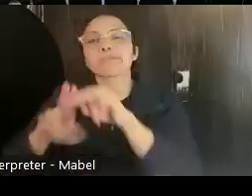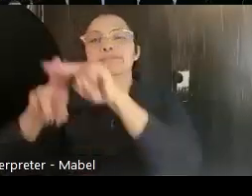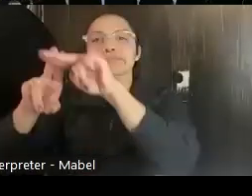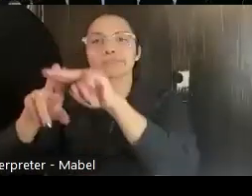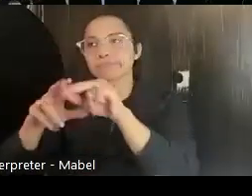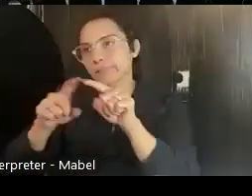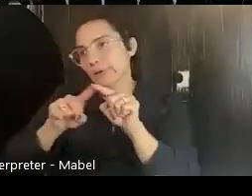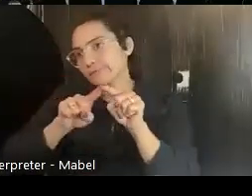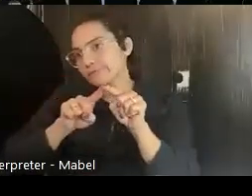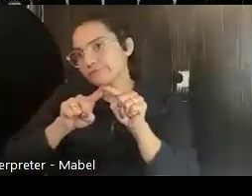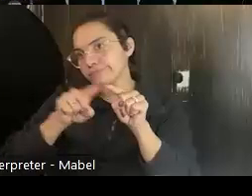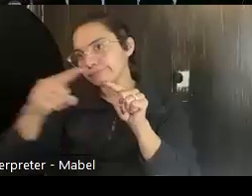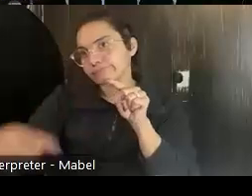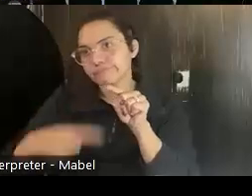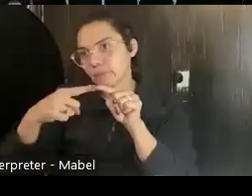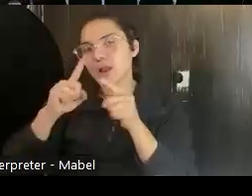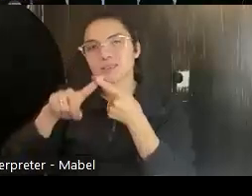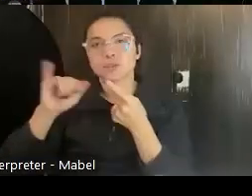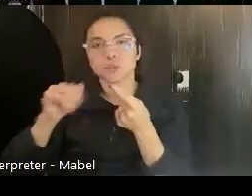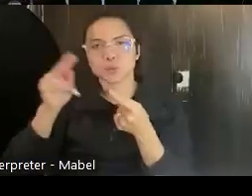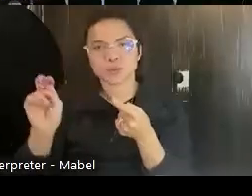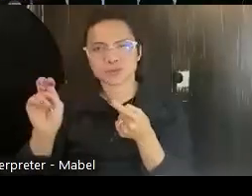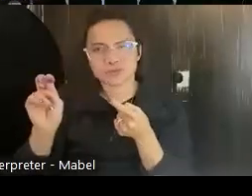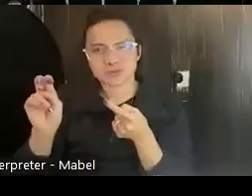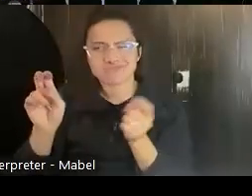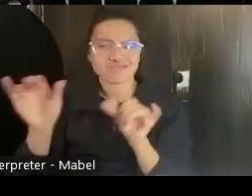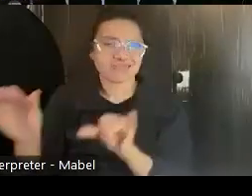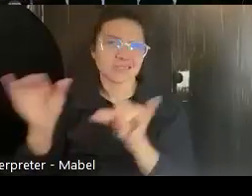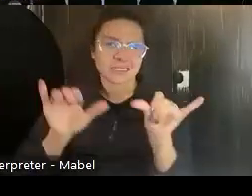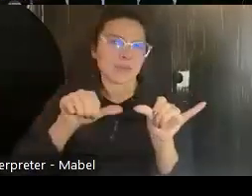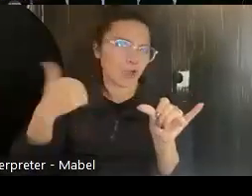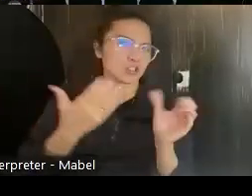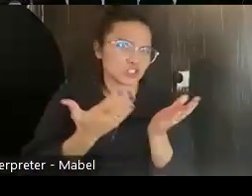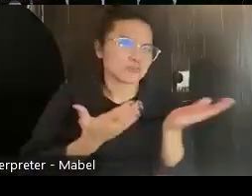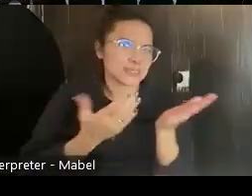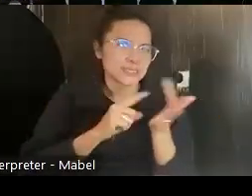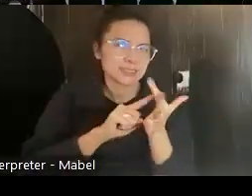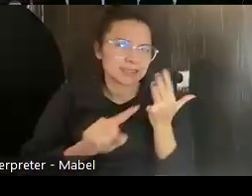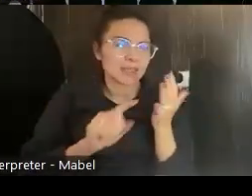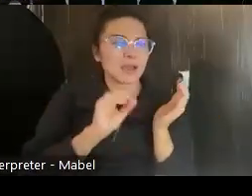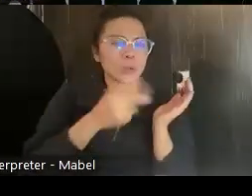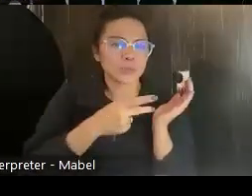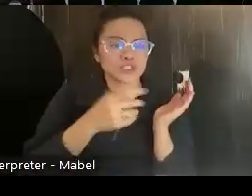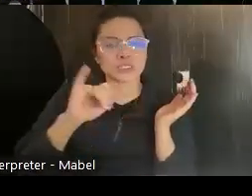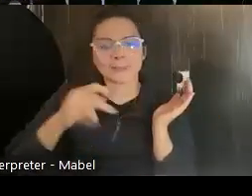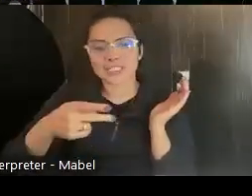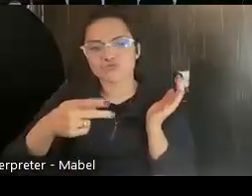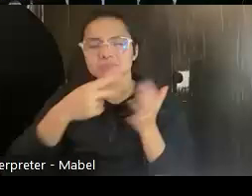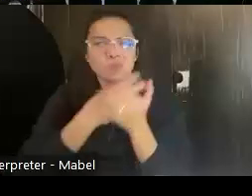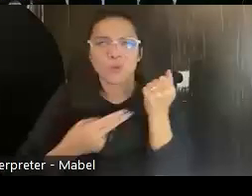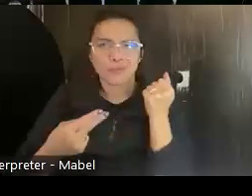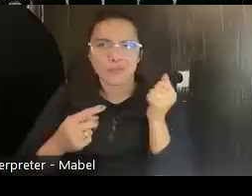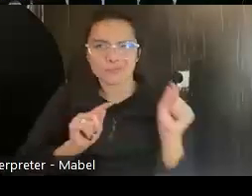and that is reflective of our other services in outpatient and also inpatient as well um